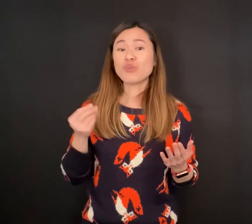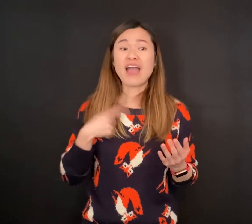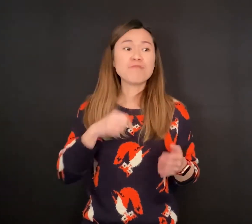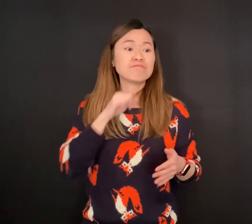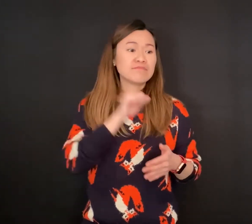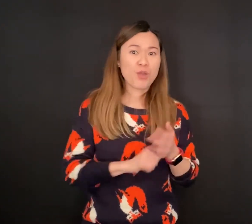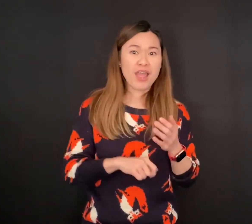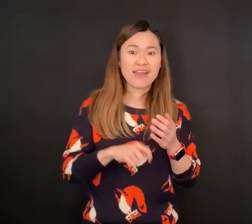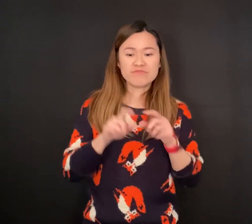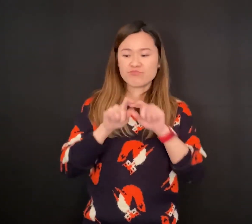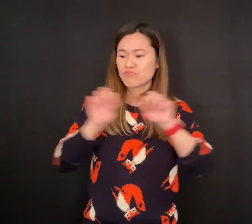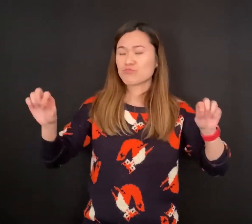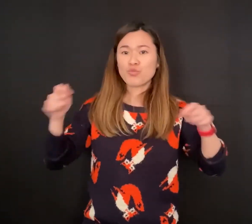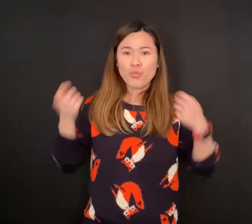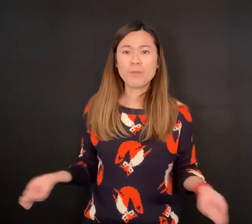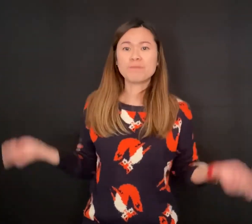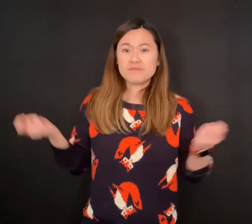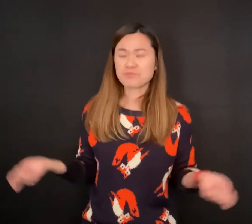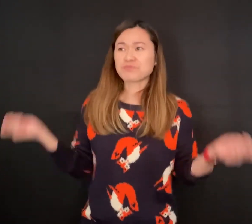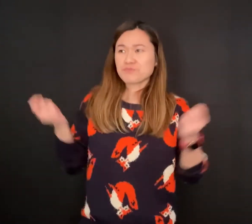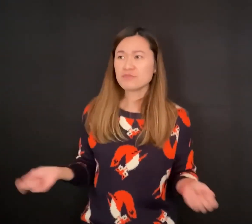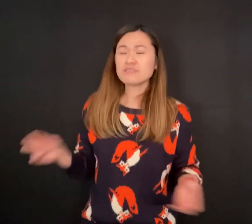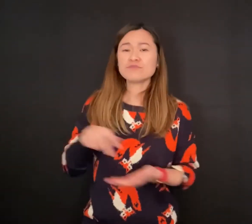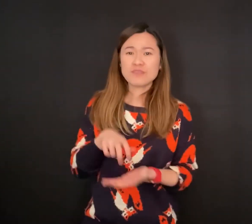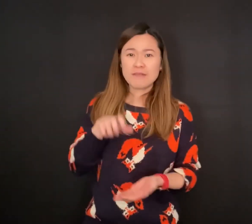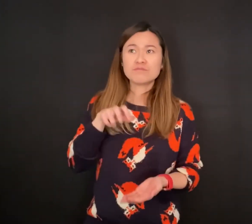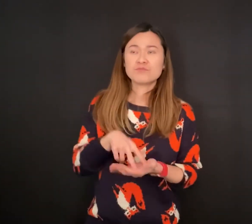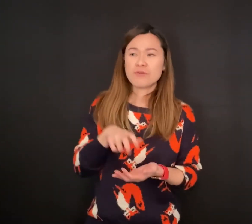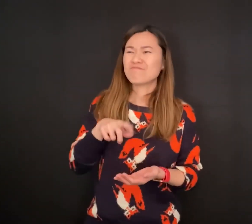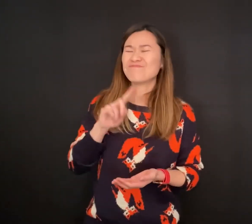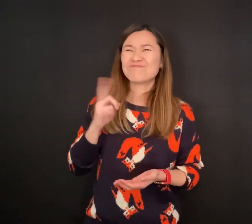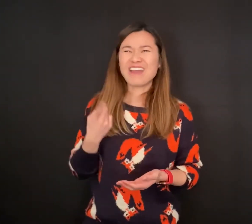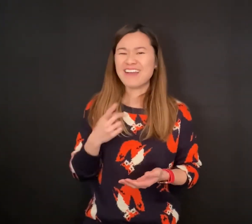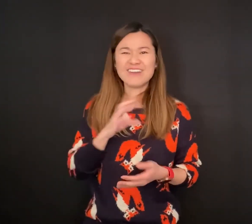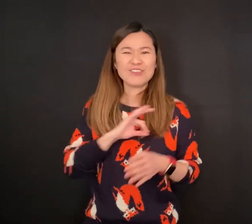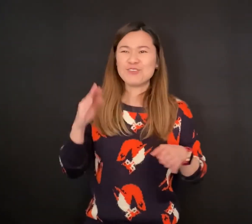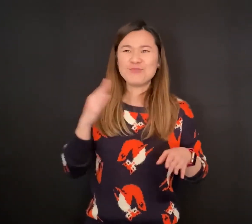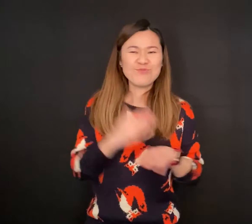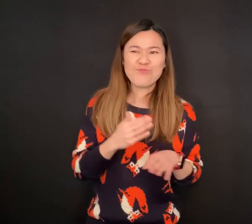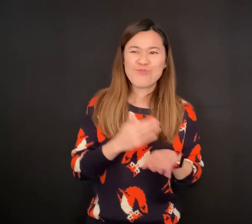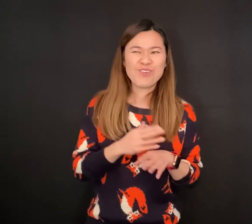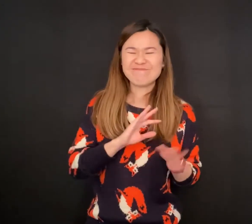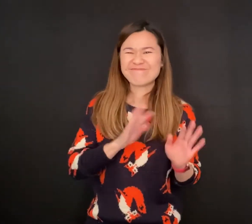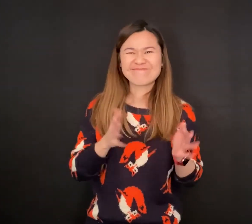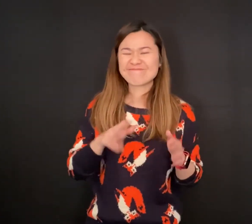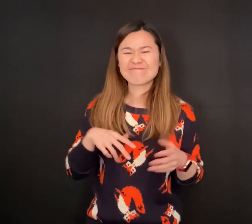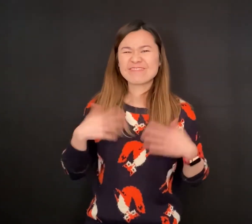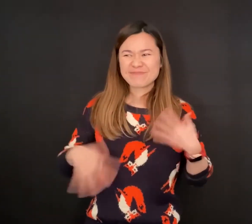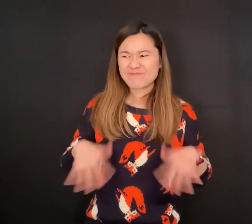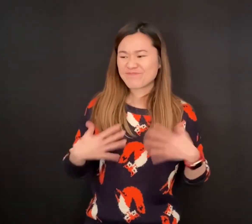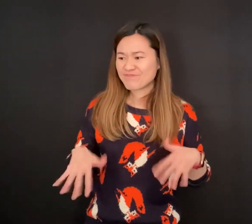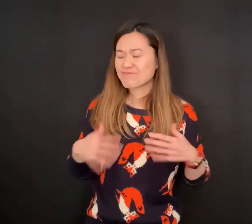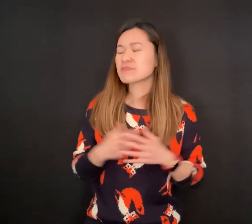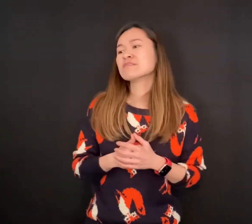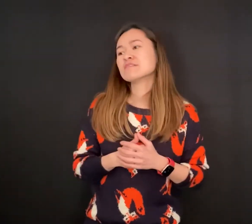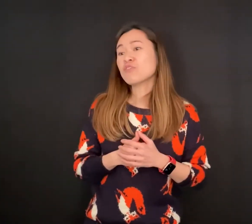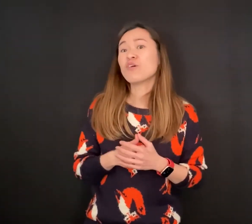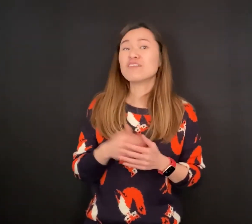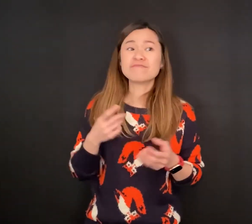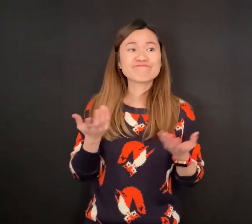So I bought a skipping rope for jumping. It didn't work for me because of pain in my legs.